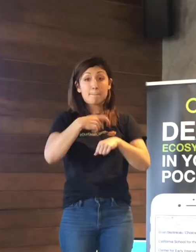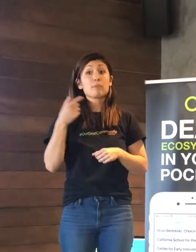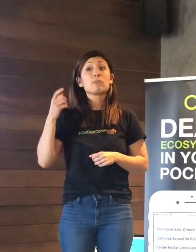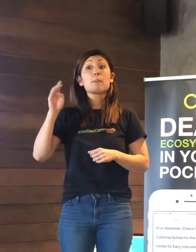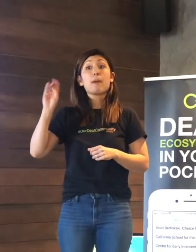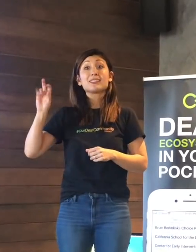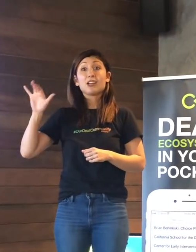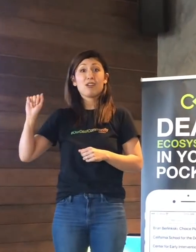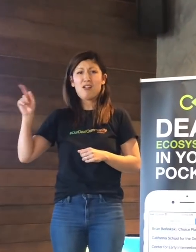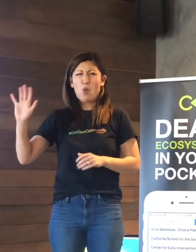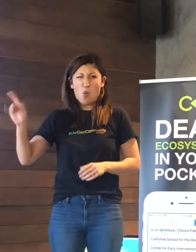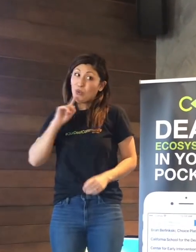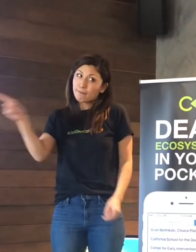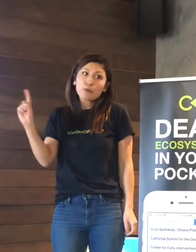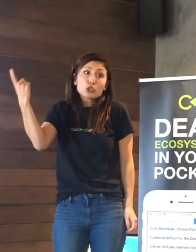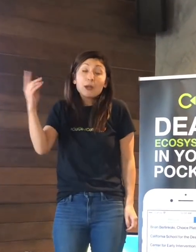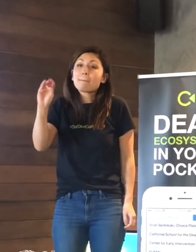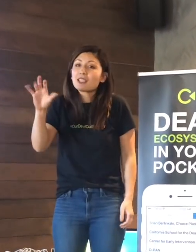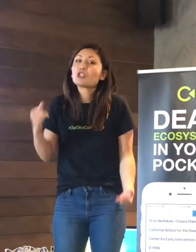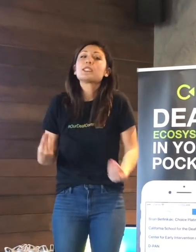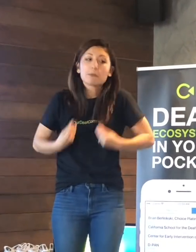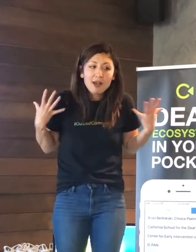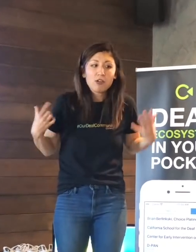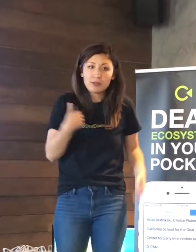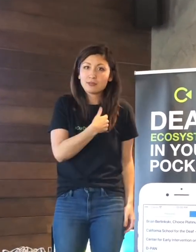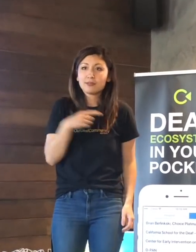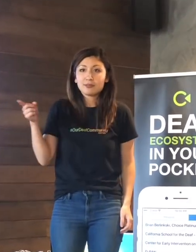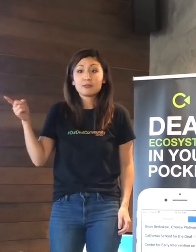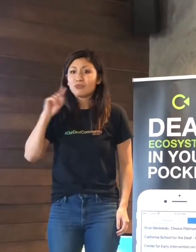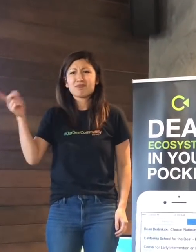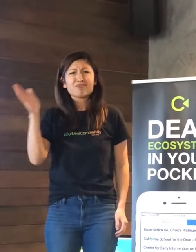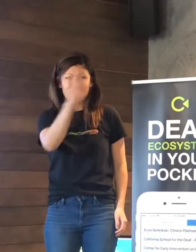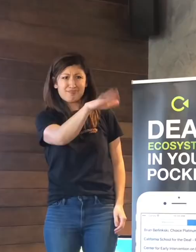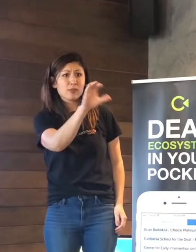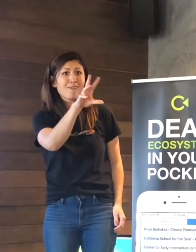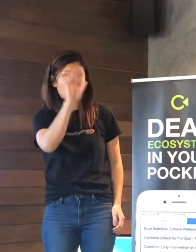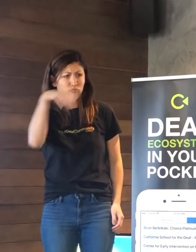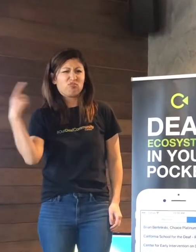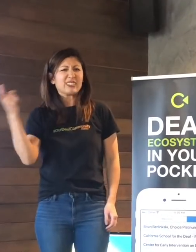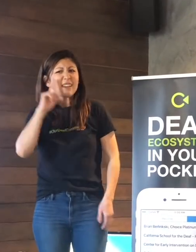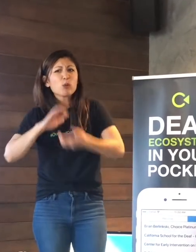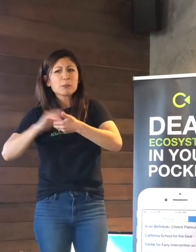Mozzeria was actually the first to inspire us. They told us that they were committed to the Deaf ecosystem.